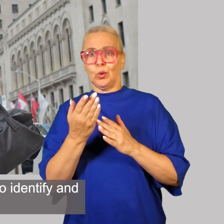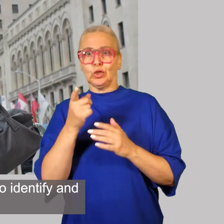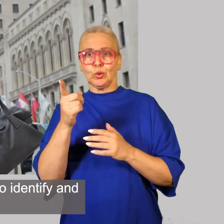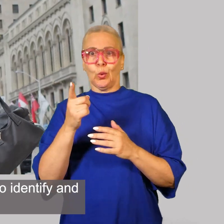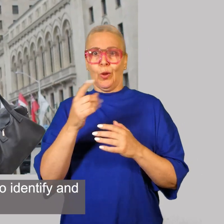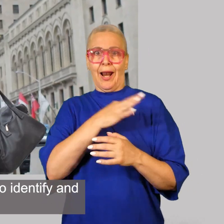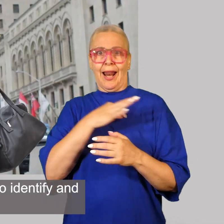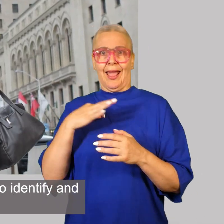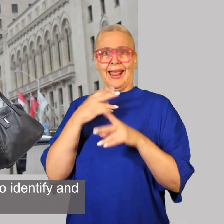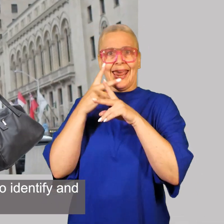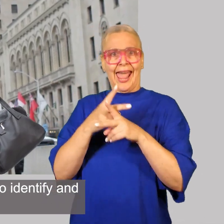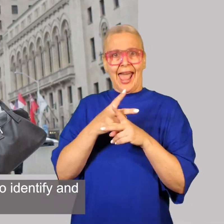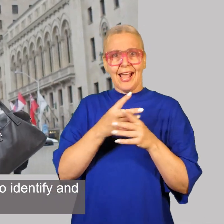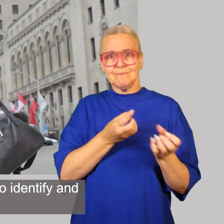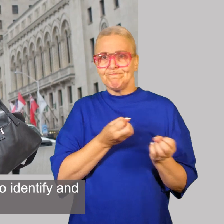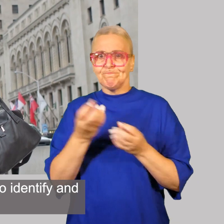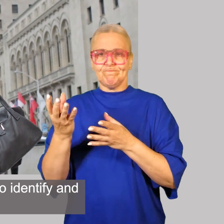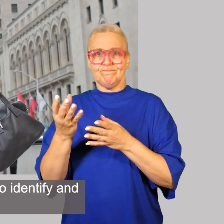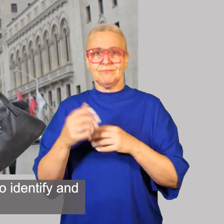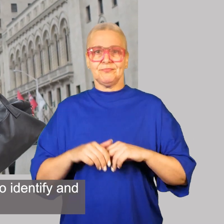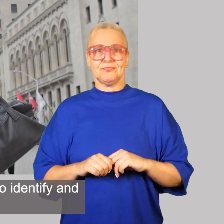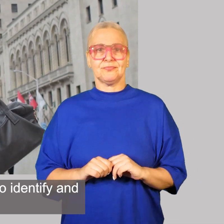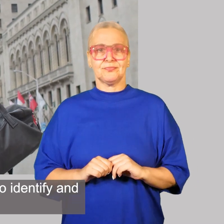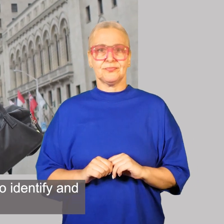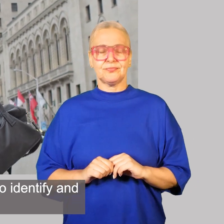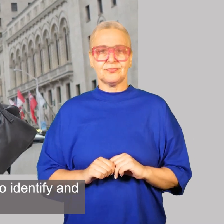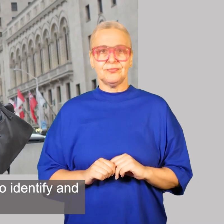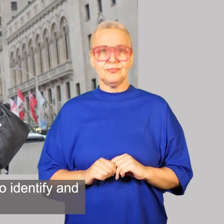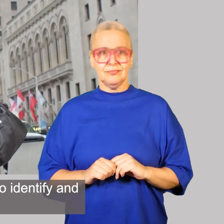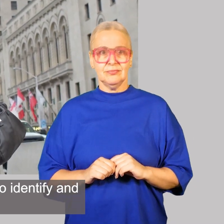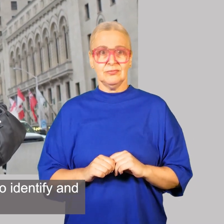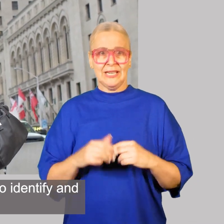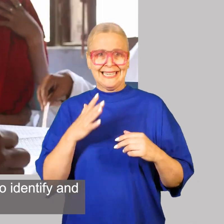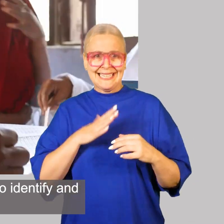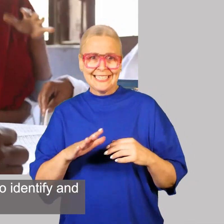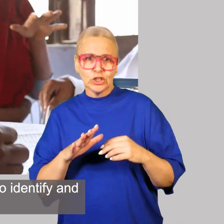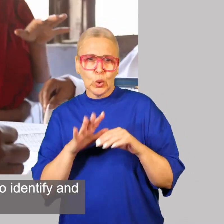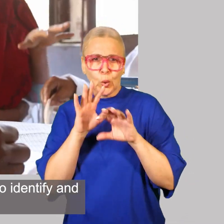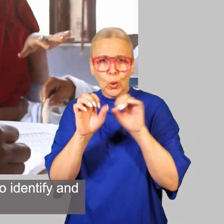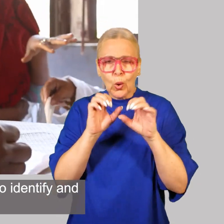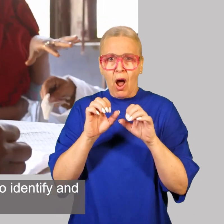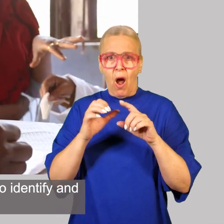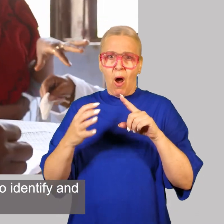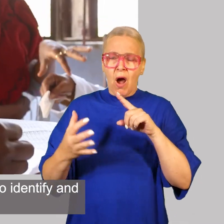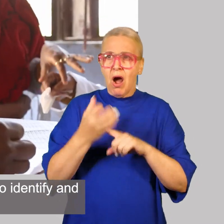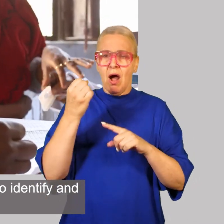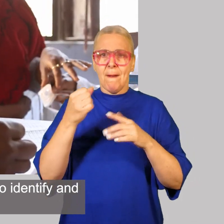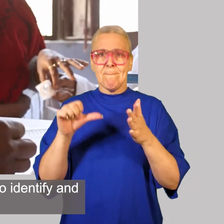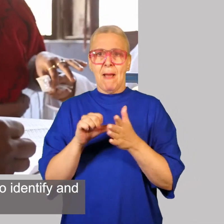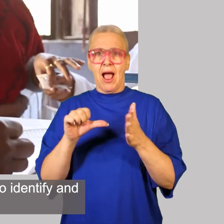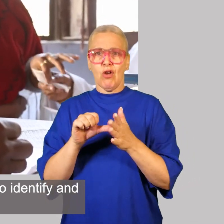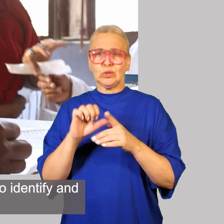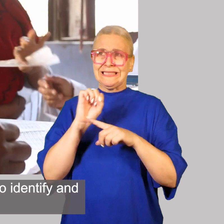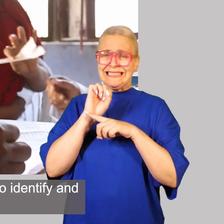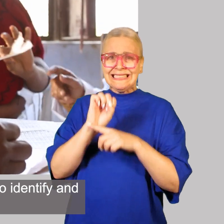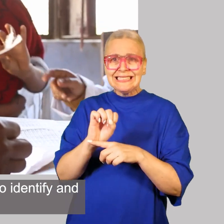this new knowledge into clinical care. We need to identify and overcome the barriers to preventative care,